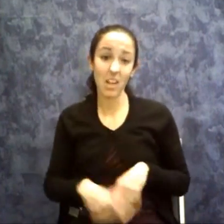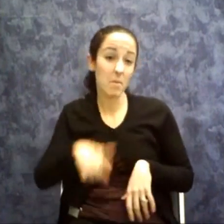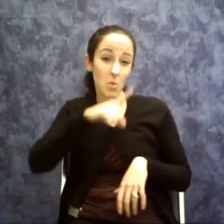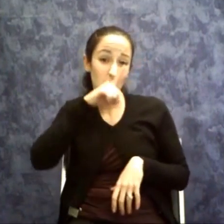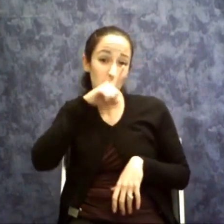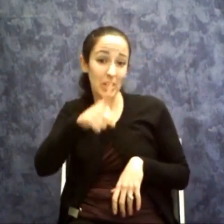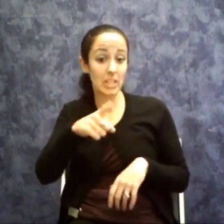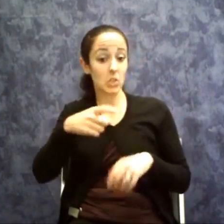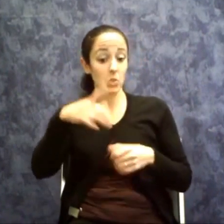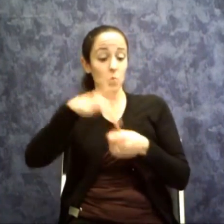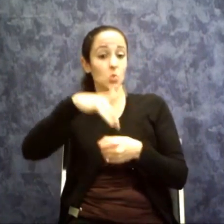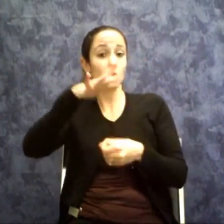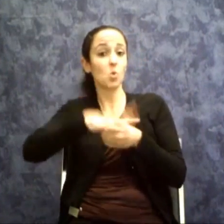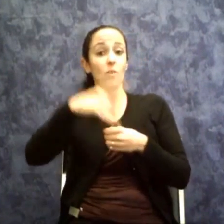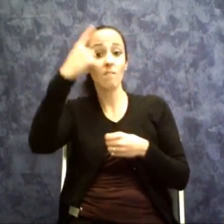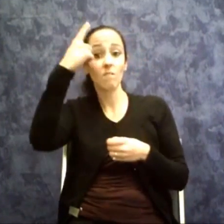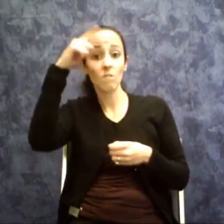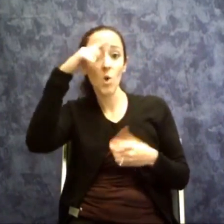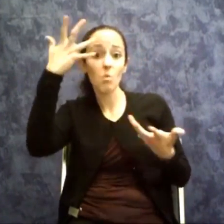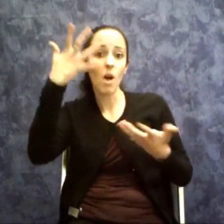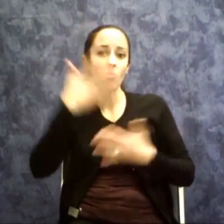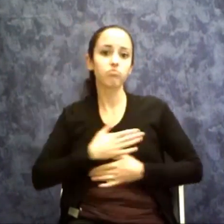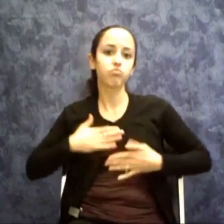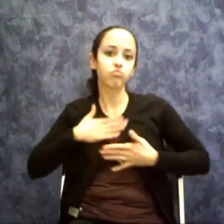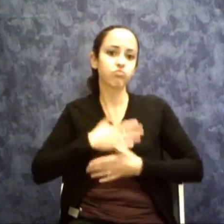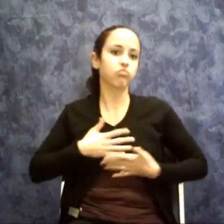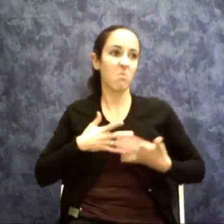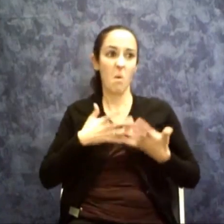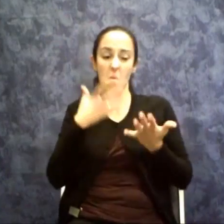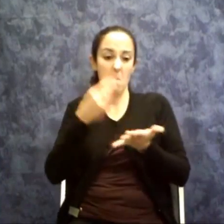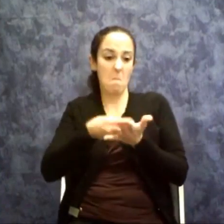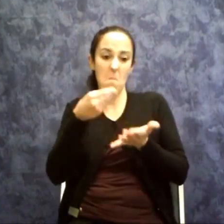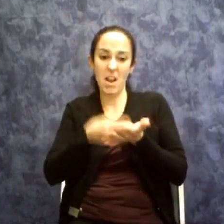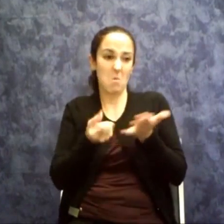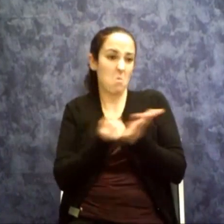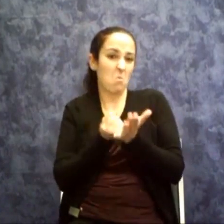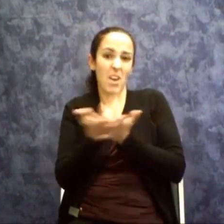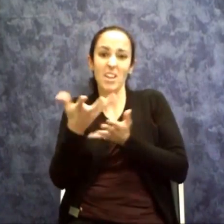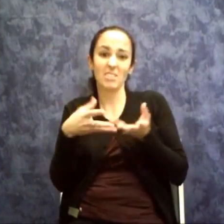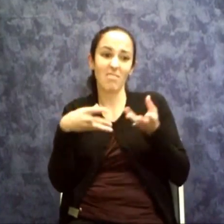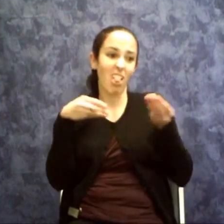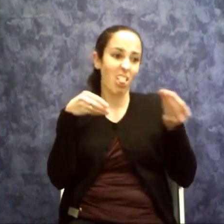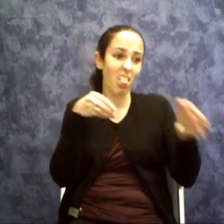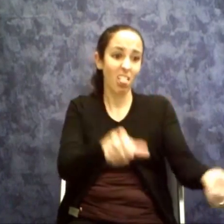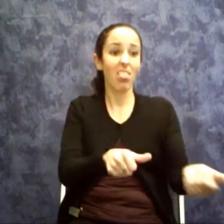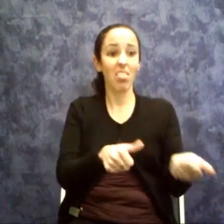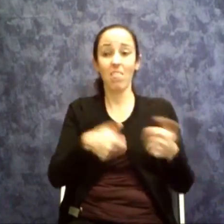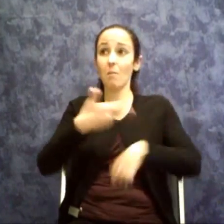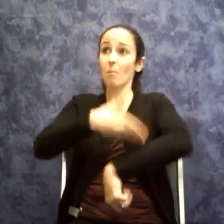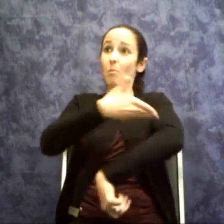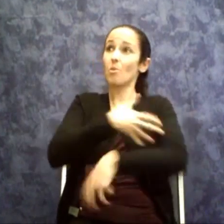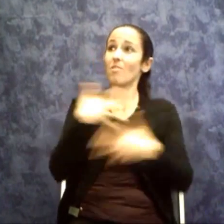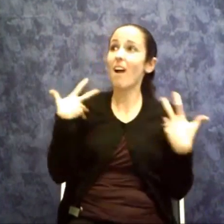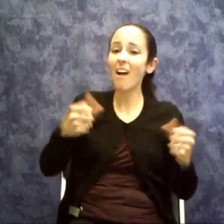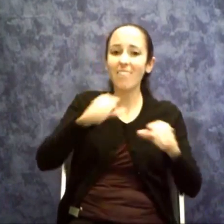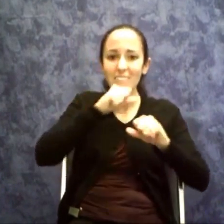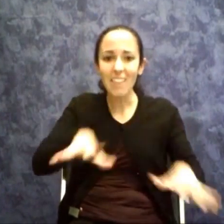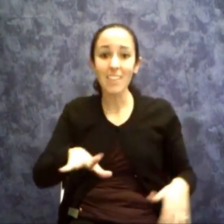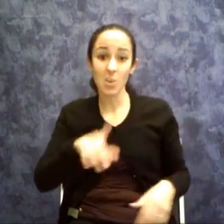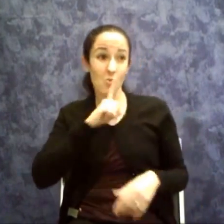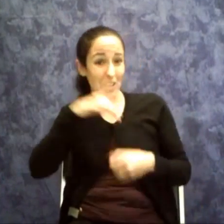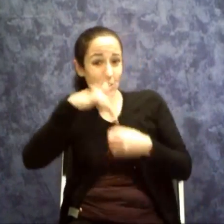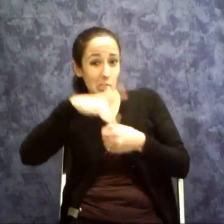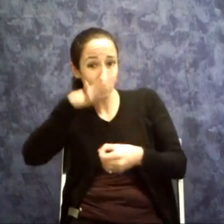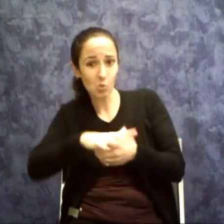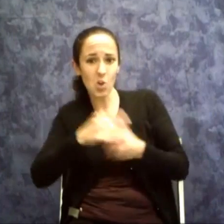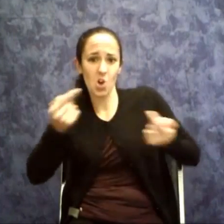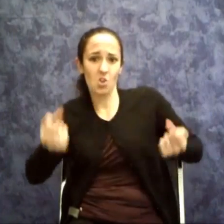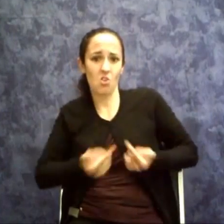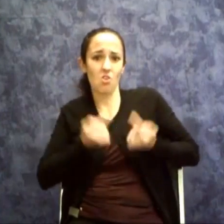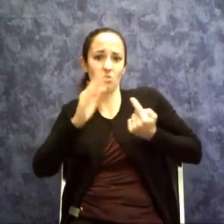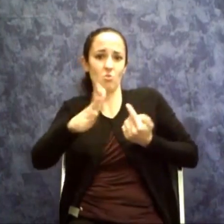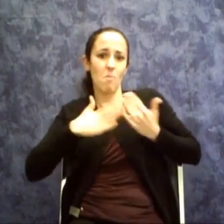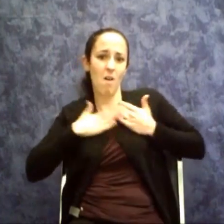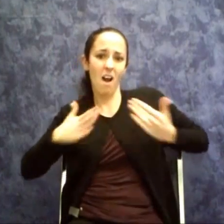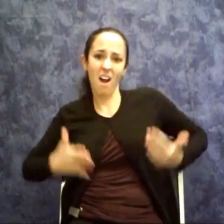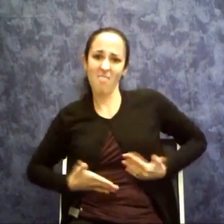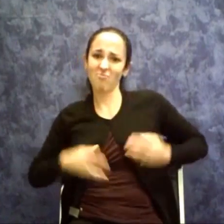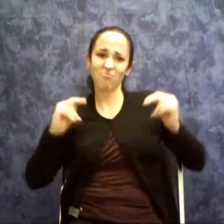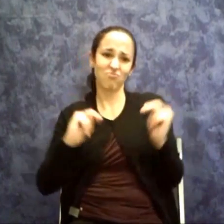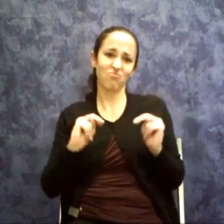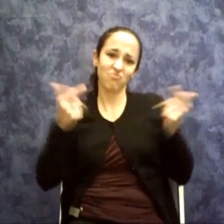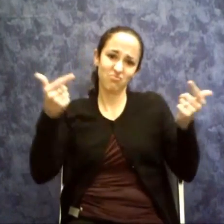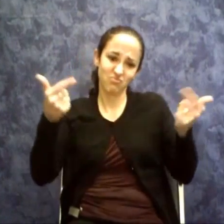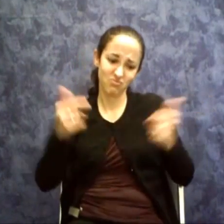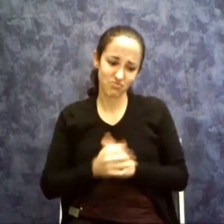Soda really is really only to enjoy. It wastes money and does not improve your health. Really, soda hurts your body and is not good.